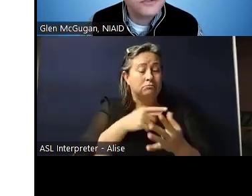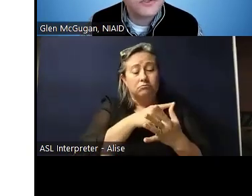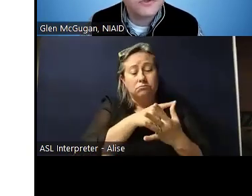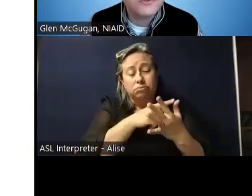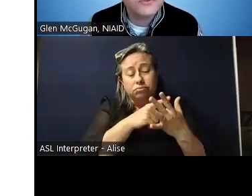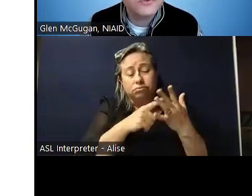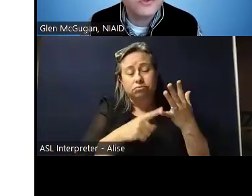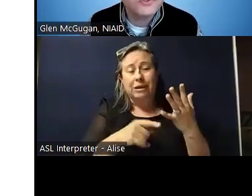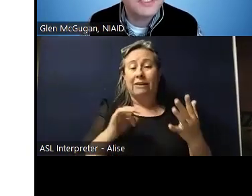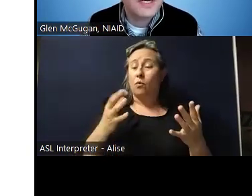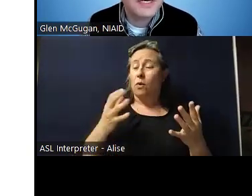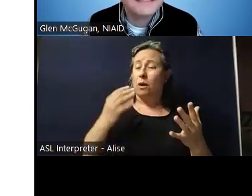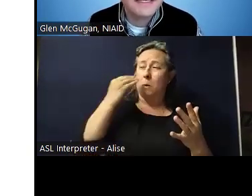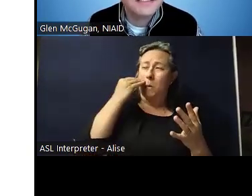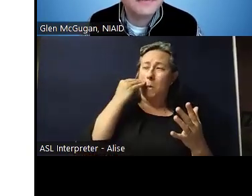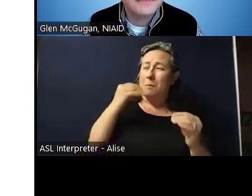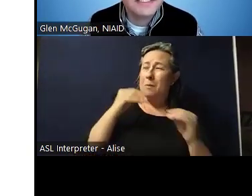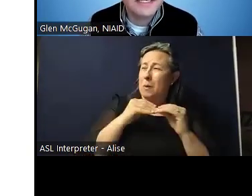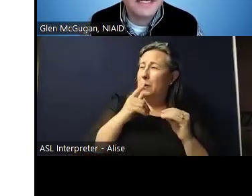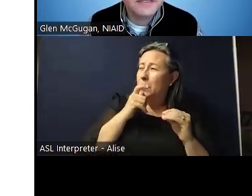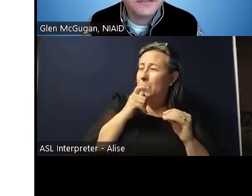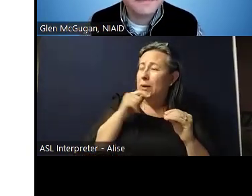you'll know who you should contact here at the NIH.